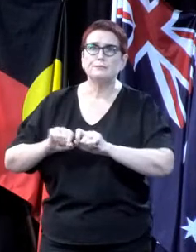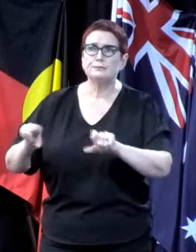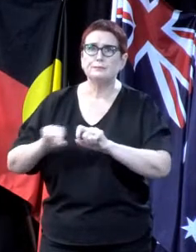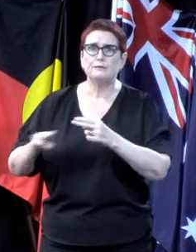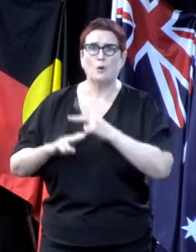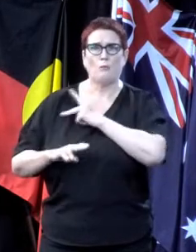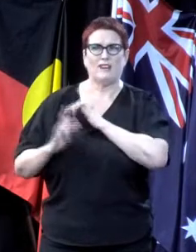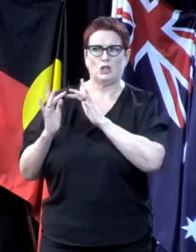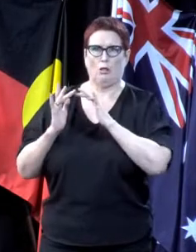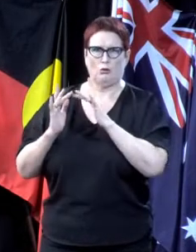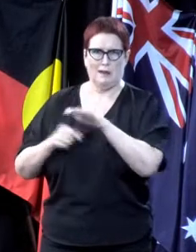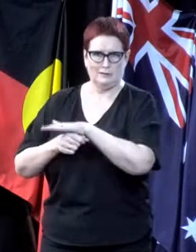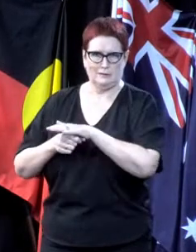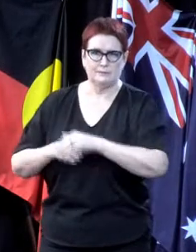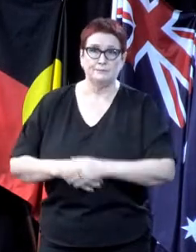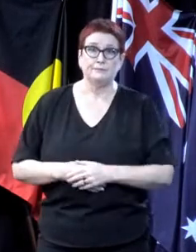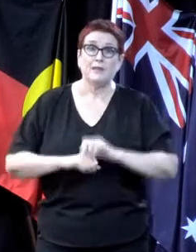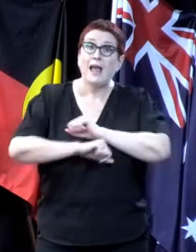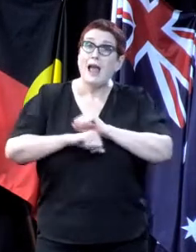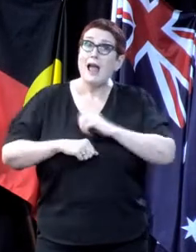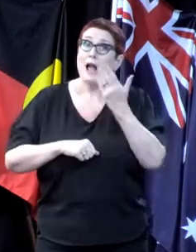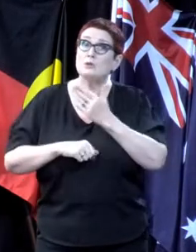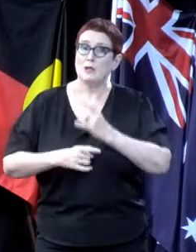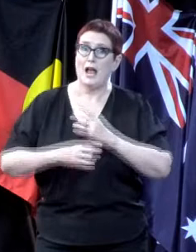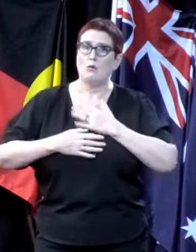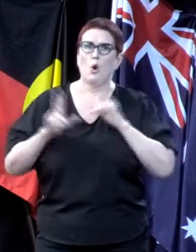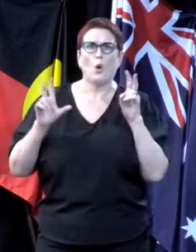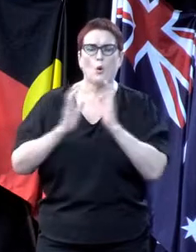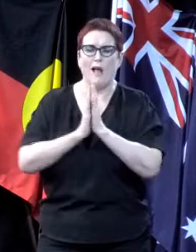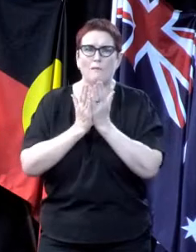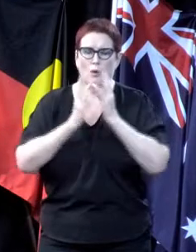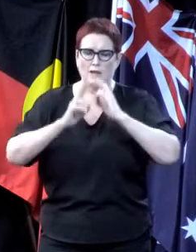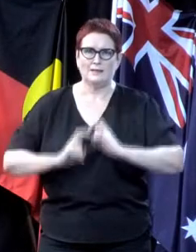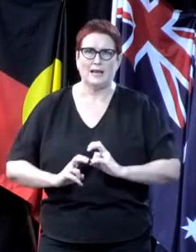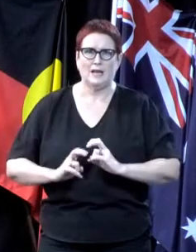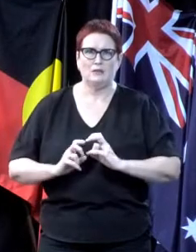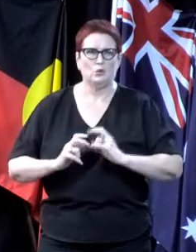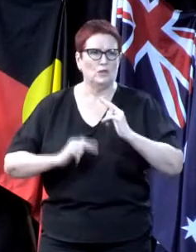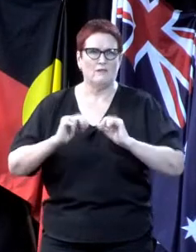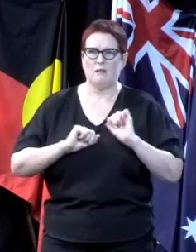And we, as a school, do our own book studies in developing our own professional learning.